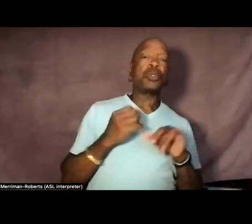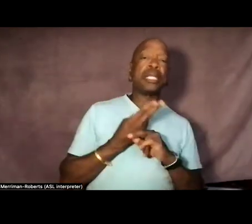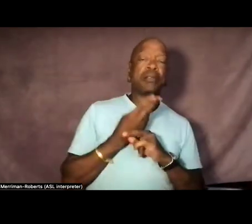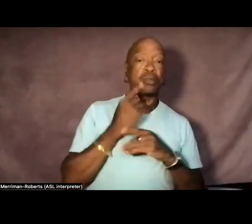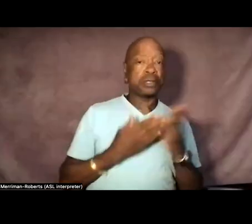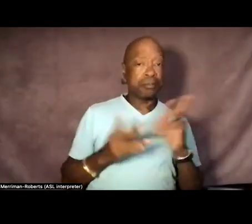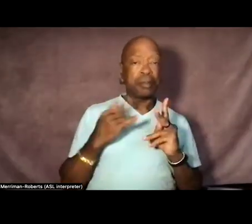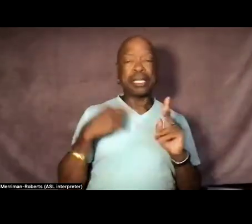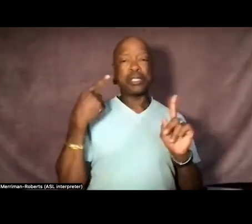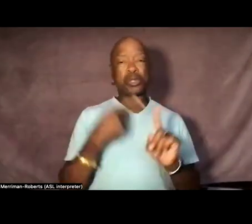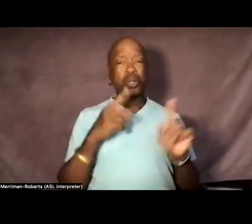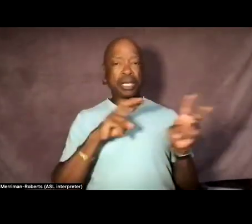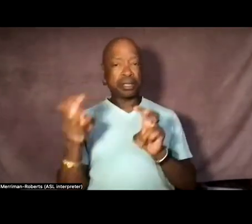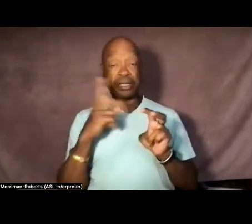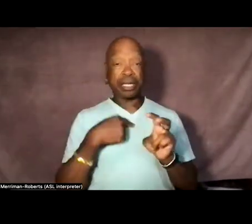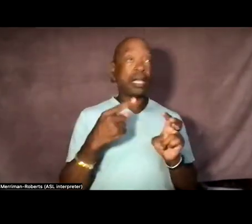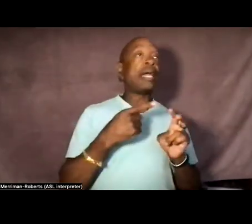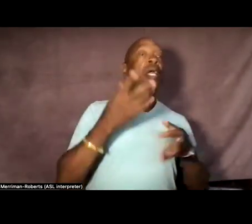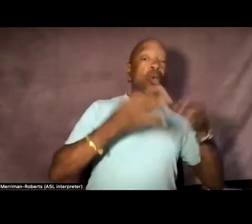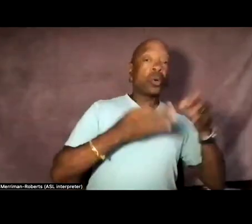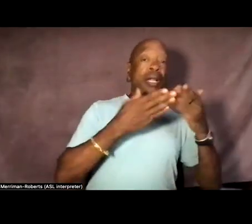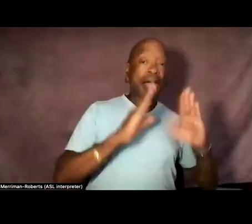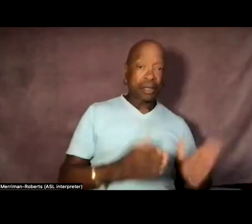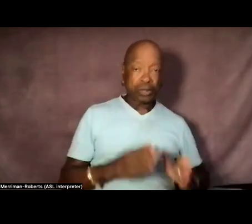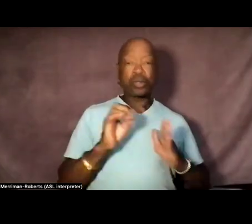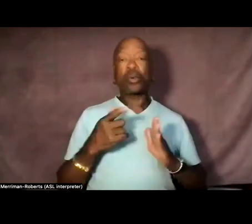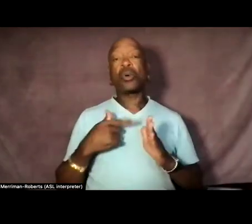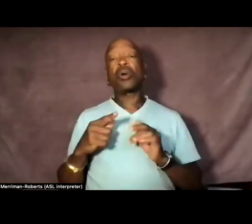like when in a courthouse or government building or anywhere this would make sense for some some